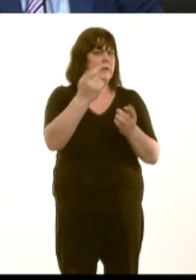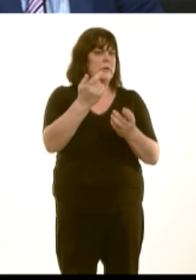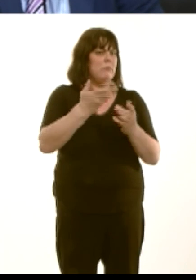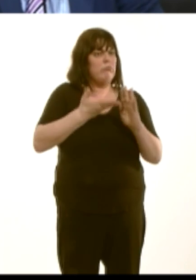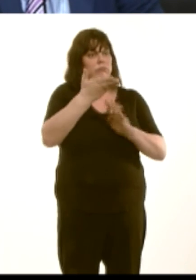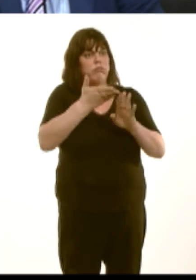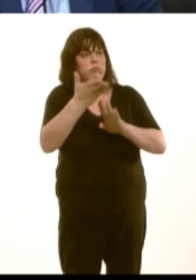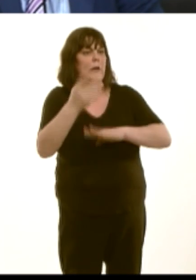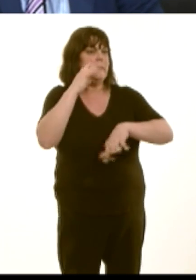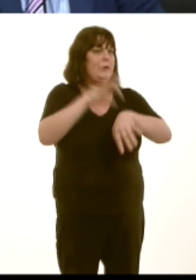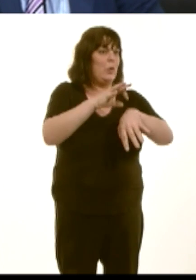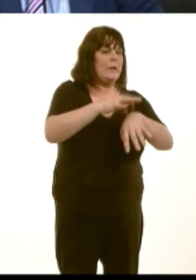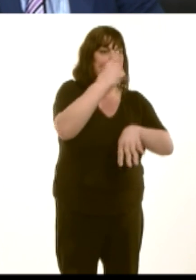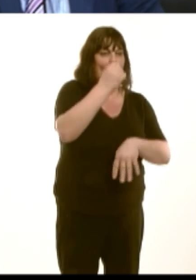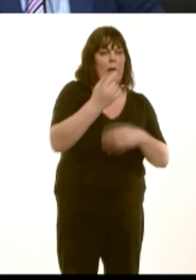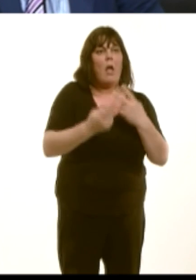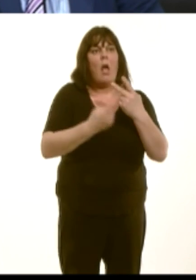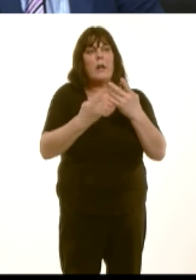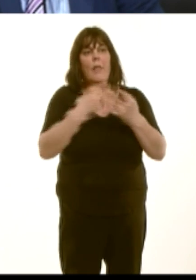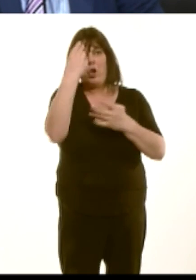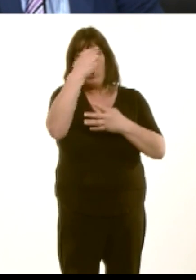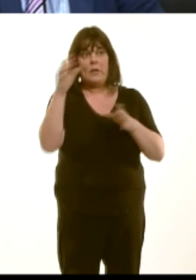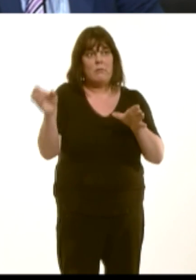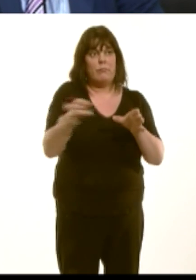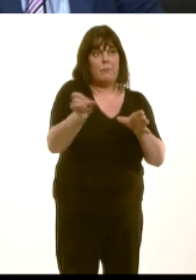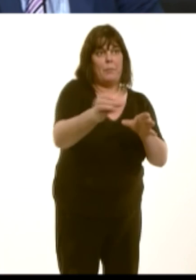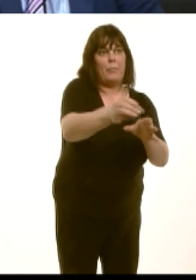nurse recruitment has been undertaken; and now the backlog of patients requiring immediate